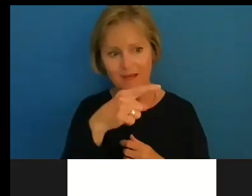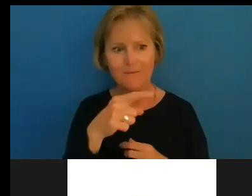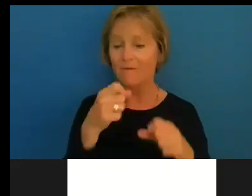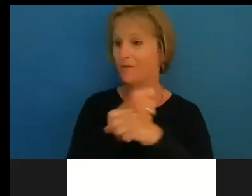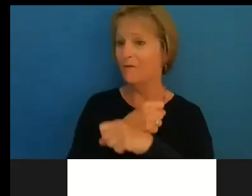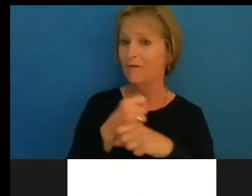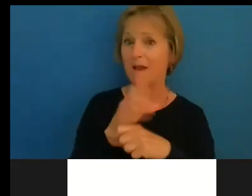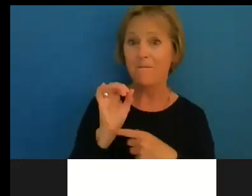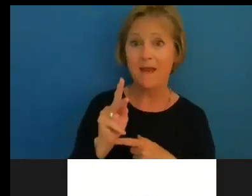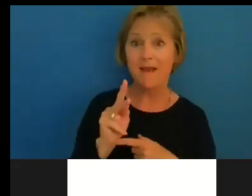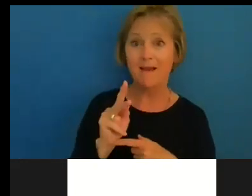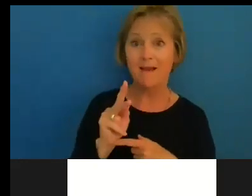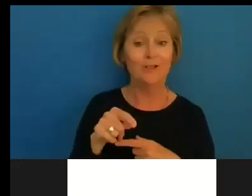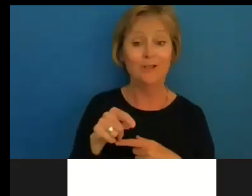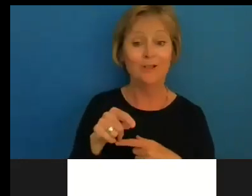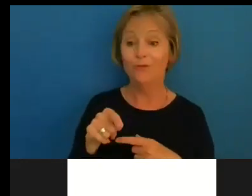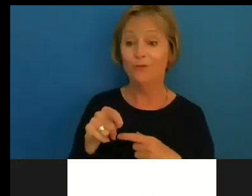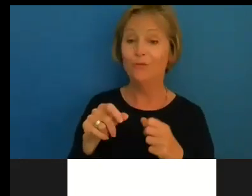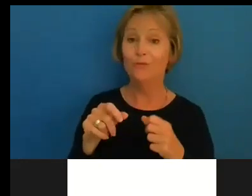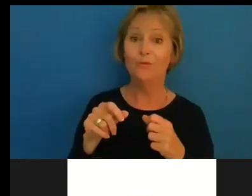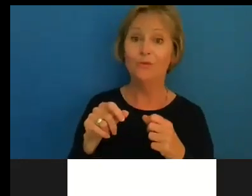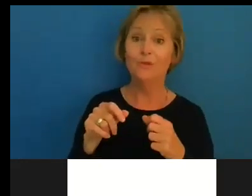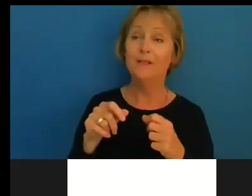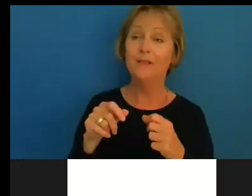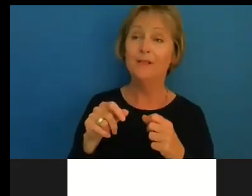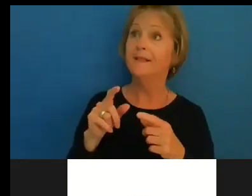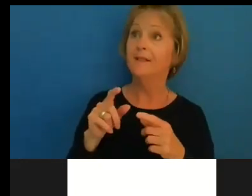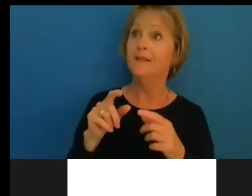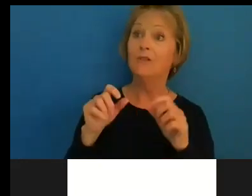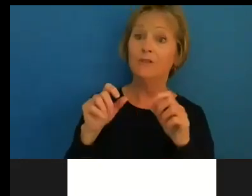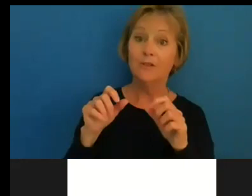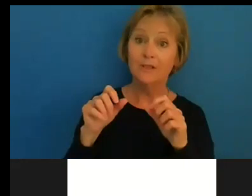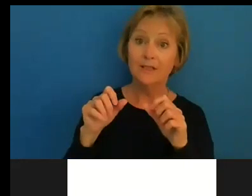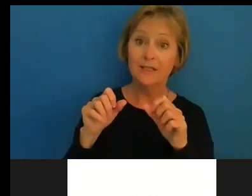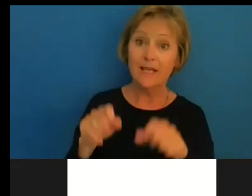You can go through the justice department of the ACLU,